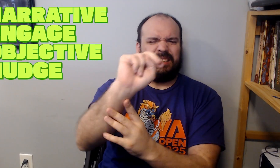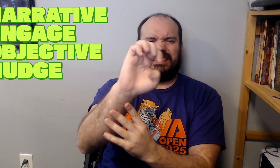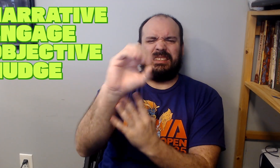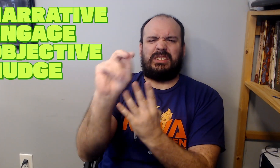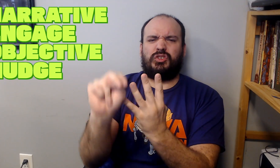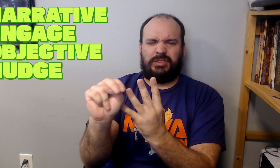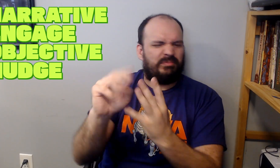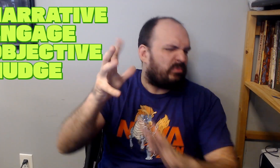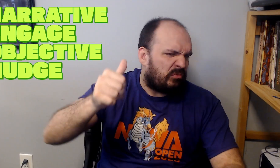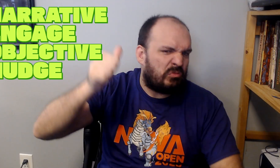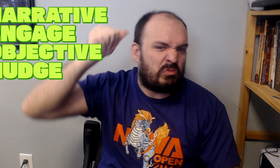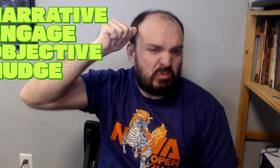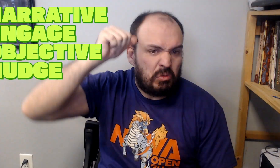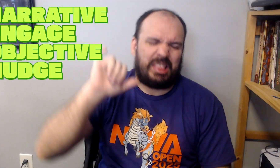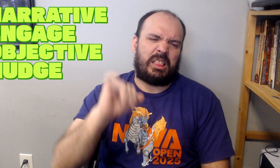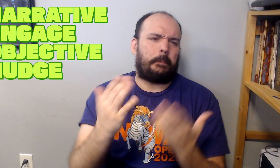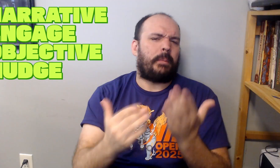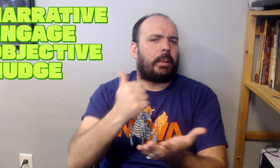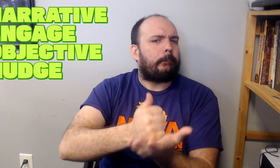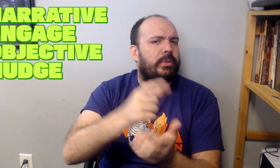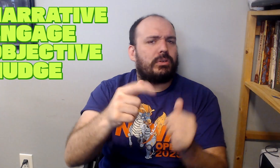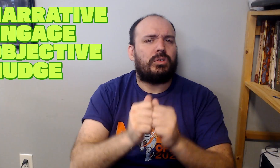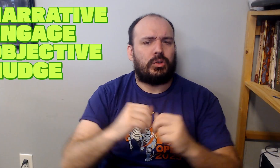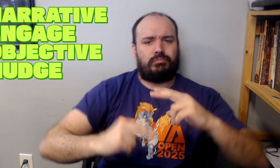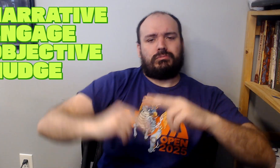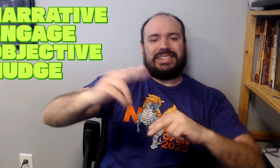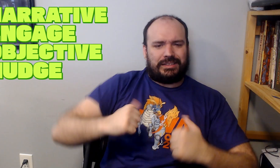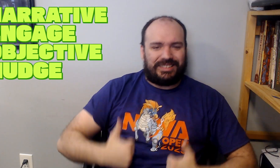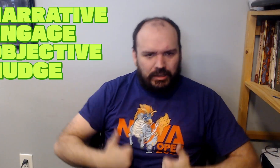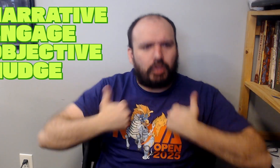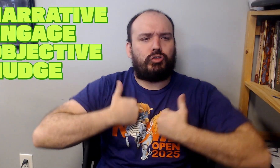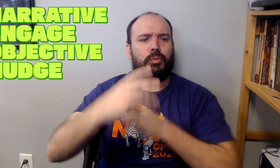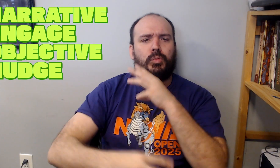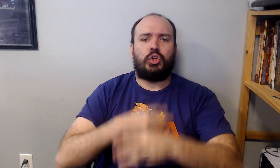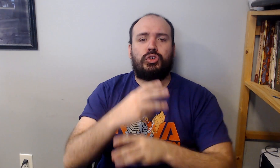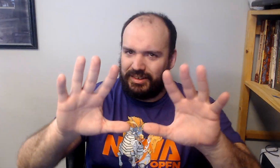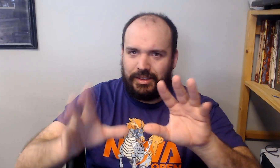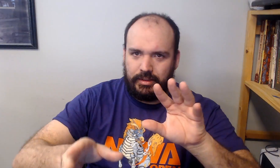NEON for short, keeping these elements in mind might help you build a living world.